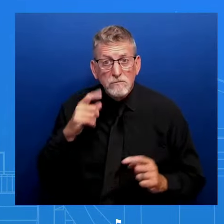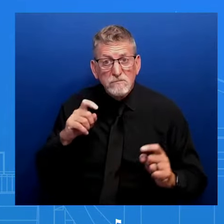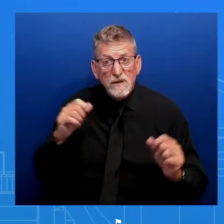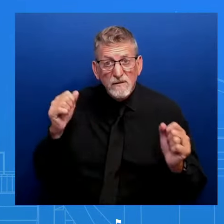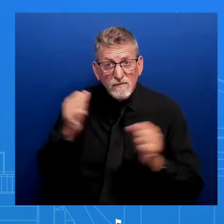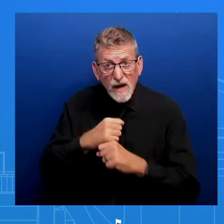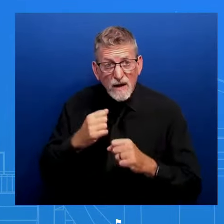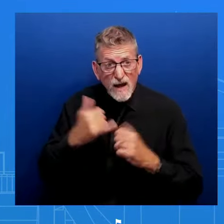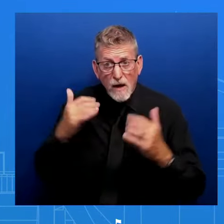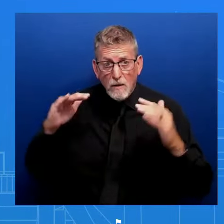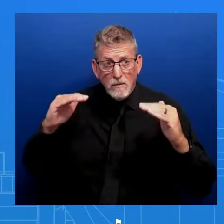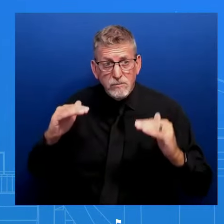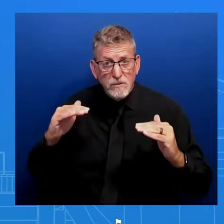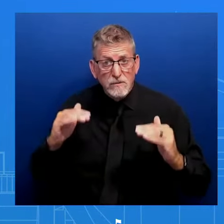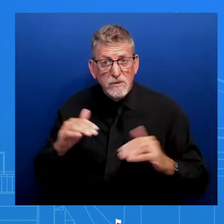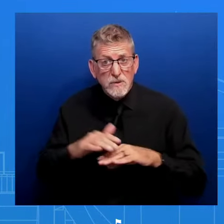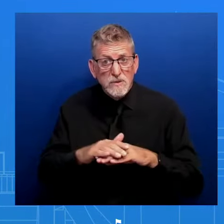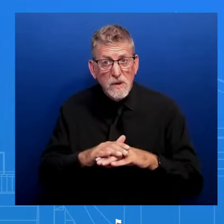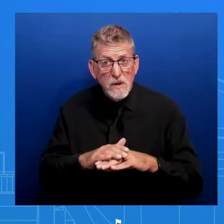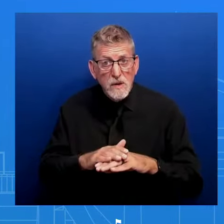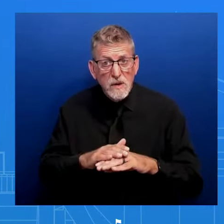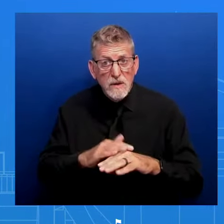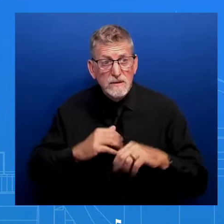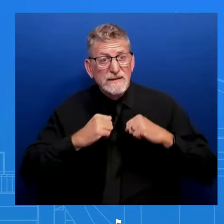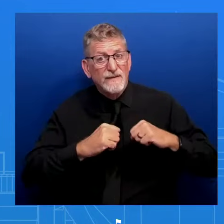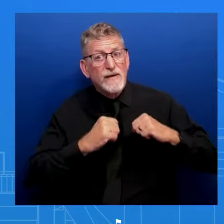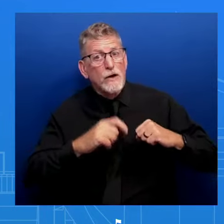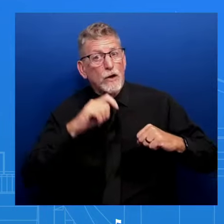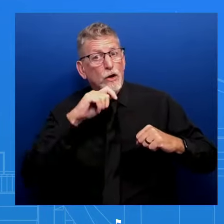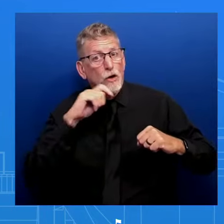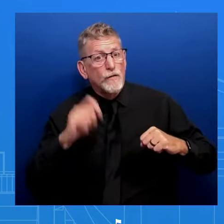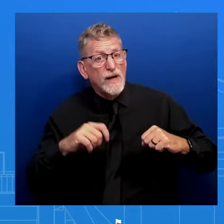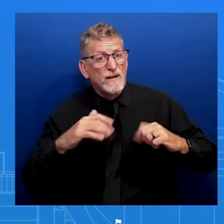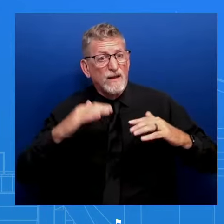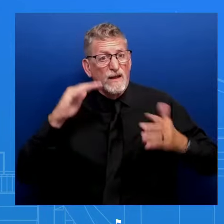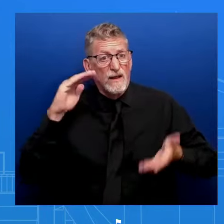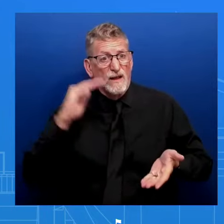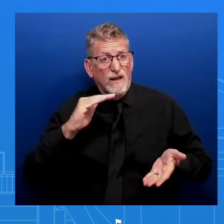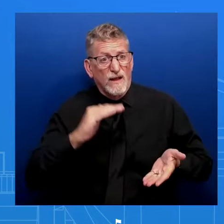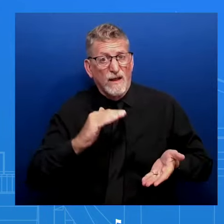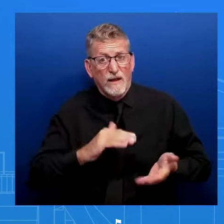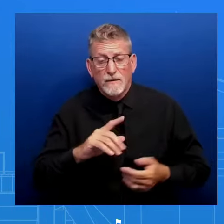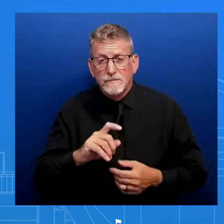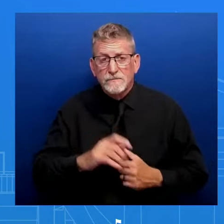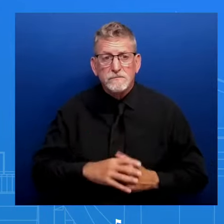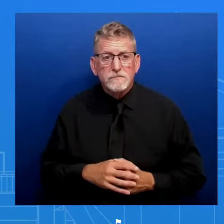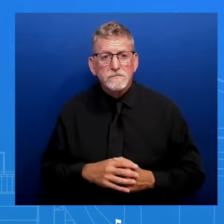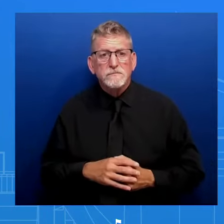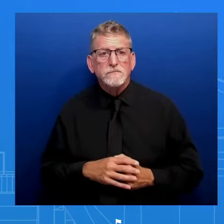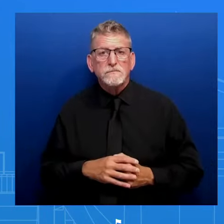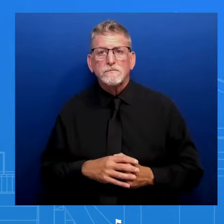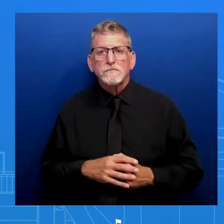that it's not progressing as fast as he would like, and they're not moving as far every day as they would like.